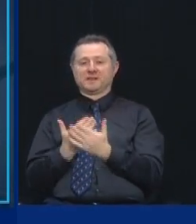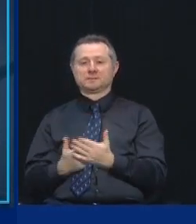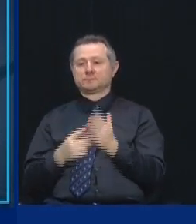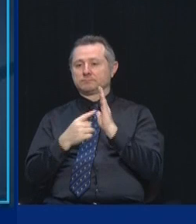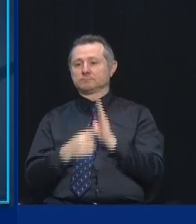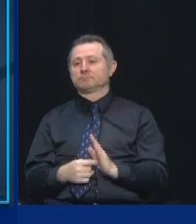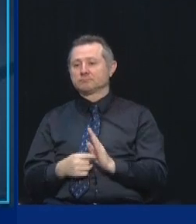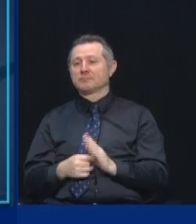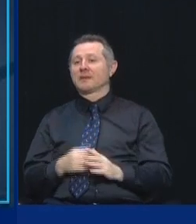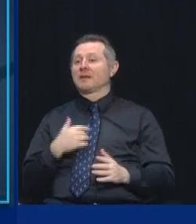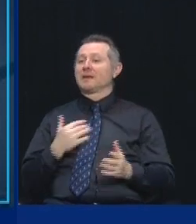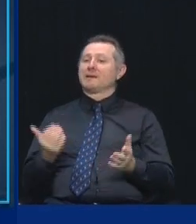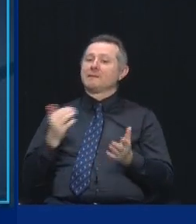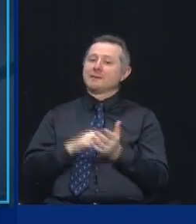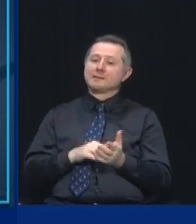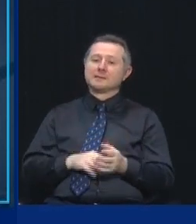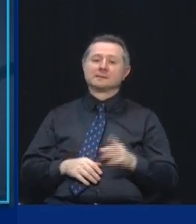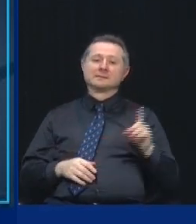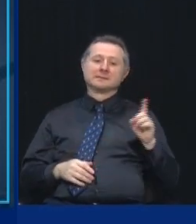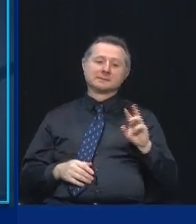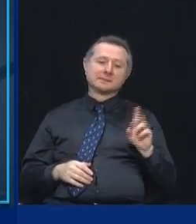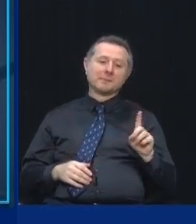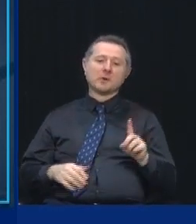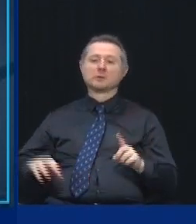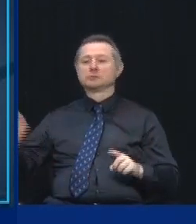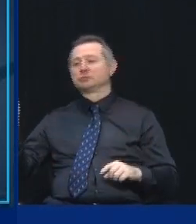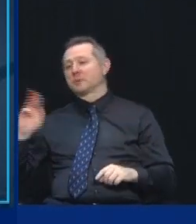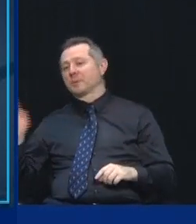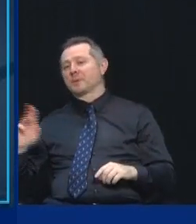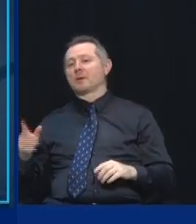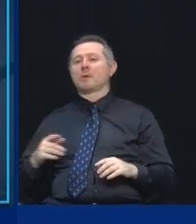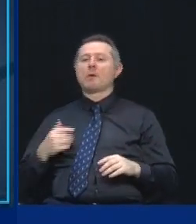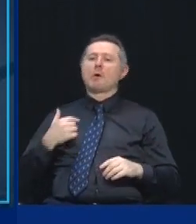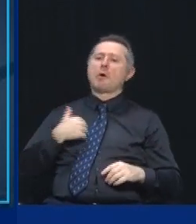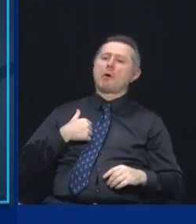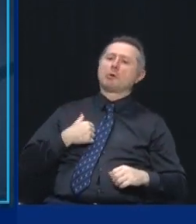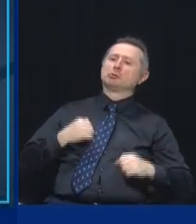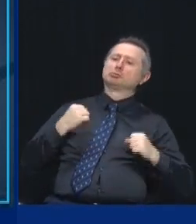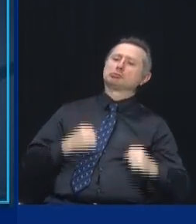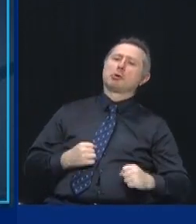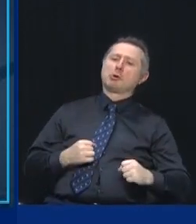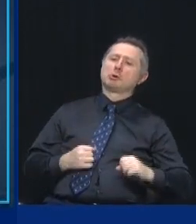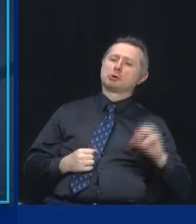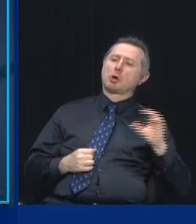THE DOUBTFUL POPULATION, THERE ARE ALSO FACTS HERE.